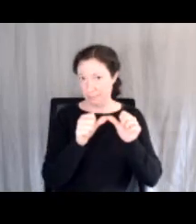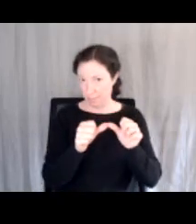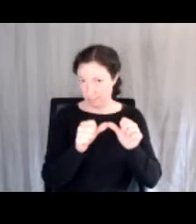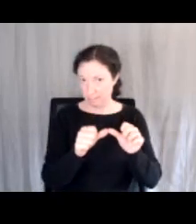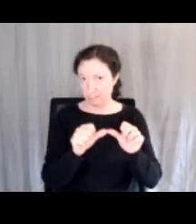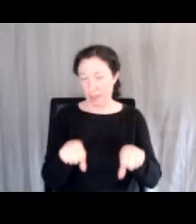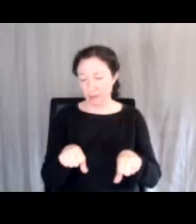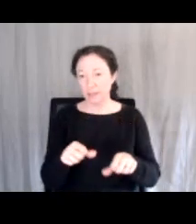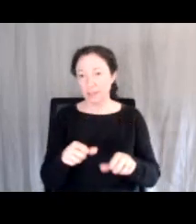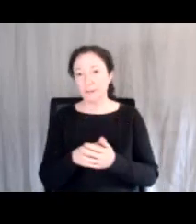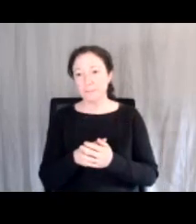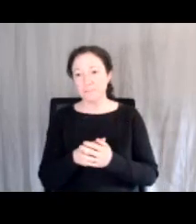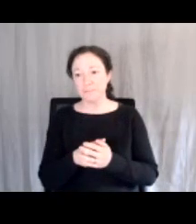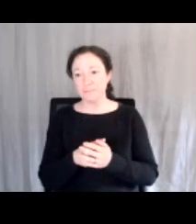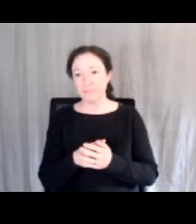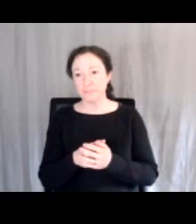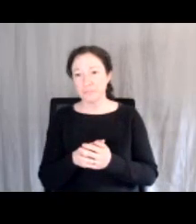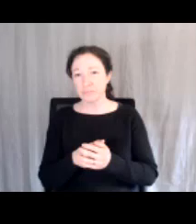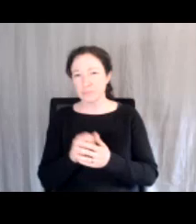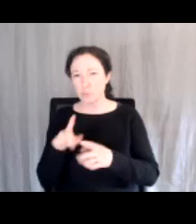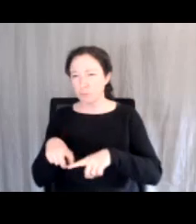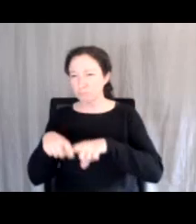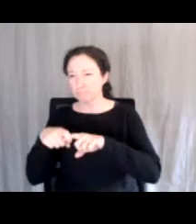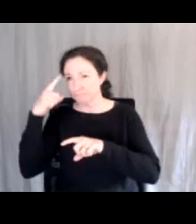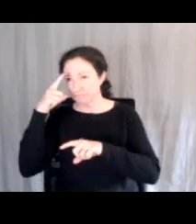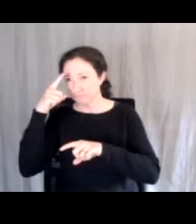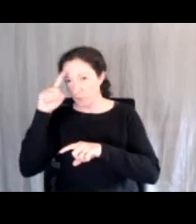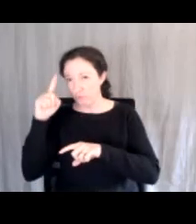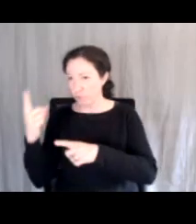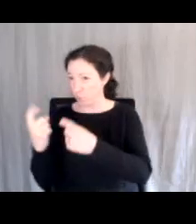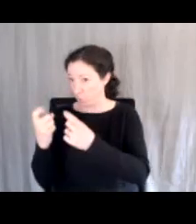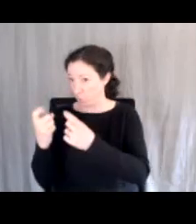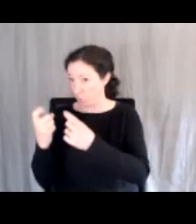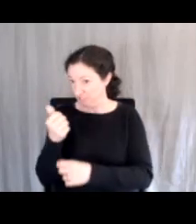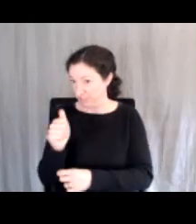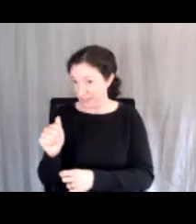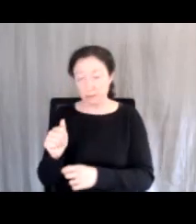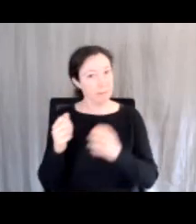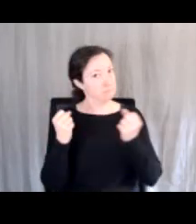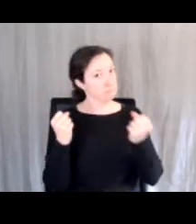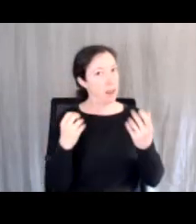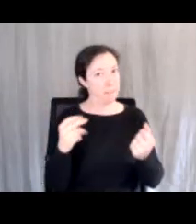Is a good time to stop for questions? Are there questions? There are a ton of questions. How many slides do you have left?